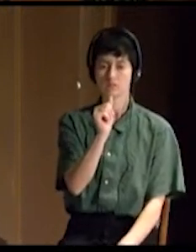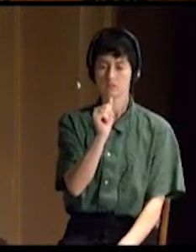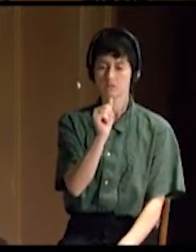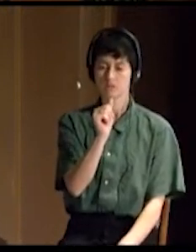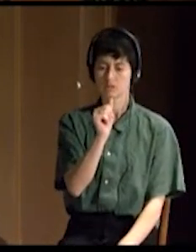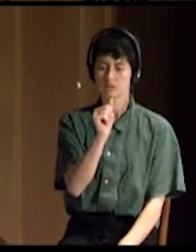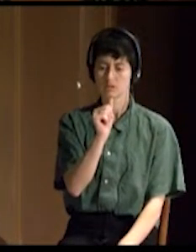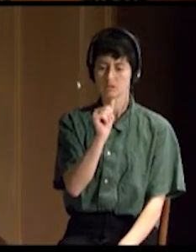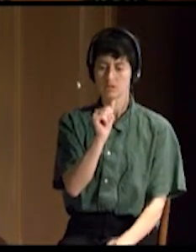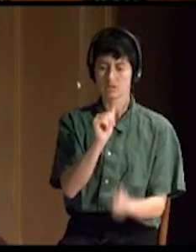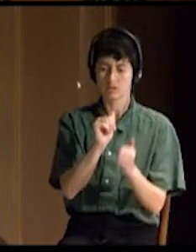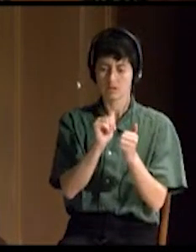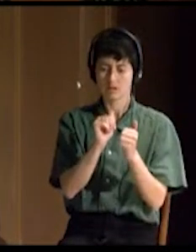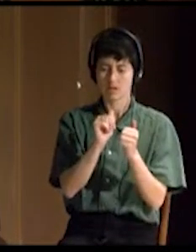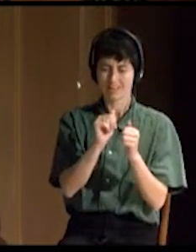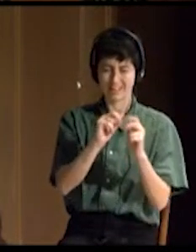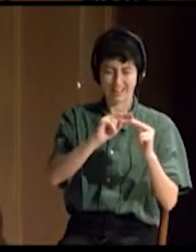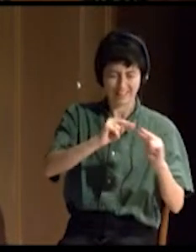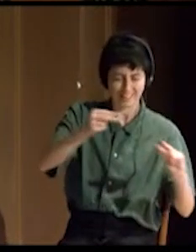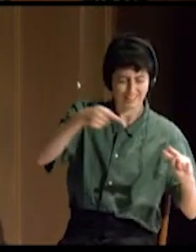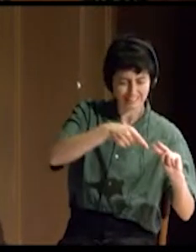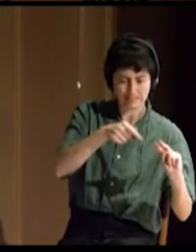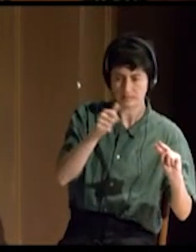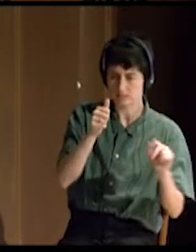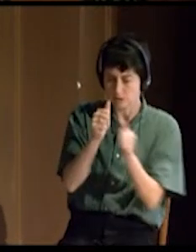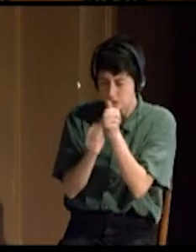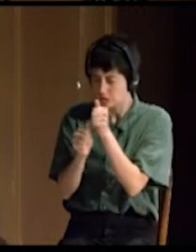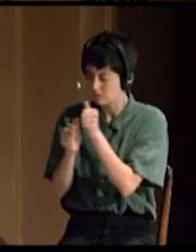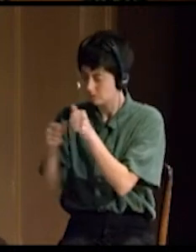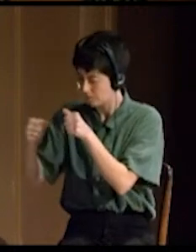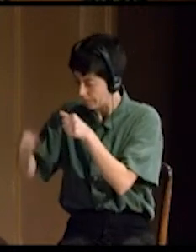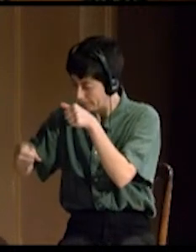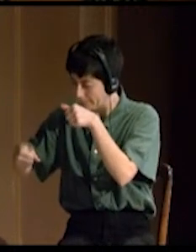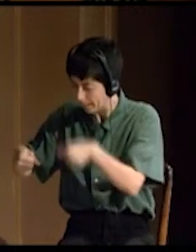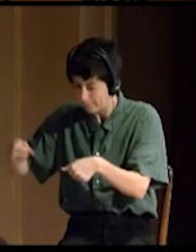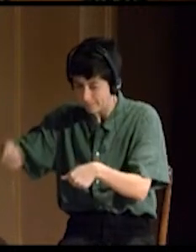And now imagine that a multi-species organism like a lichen,